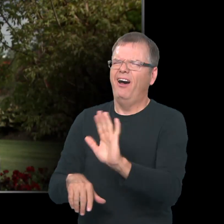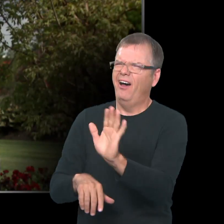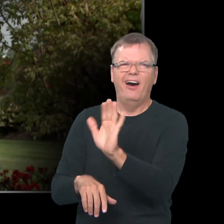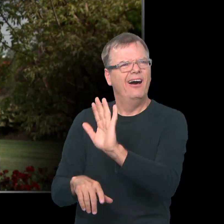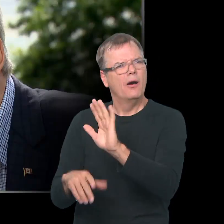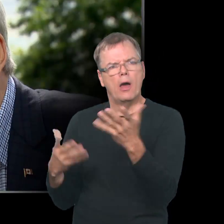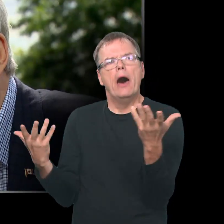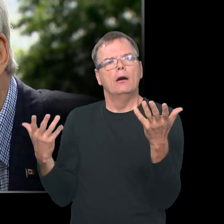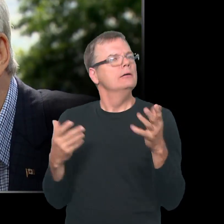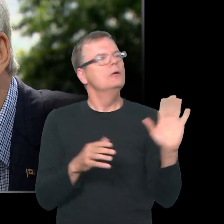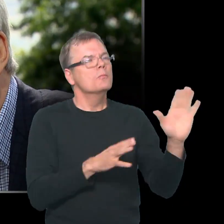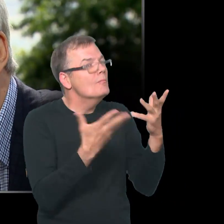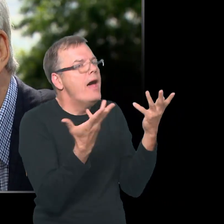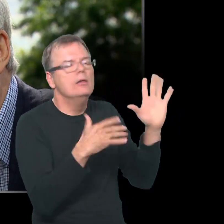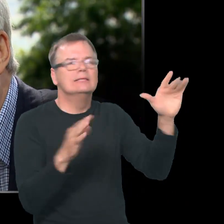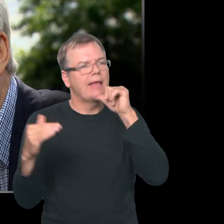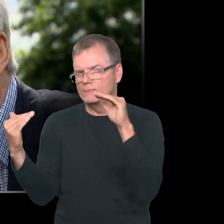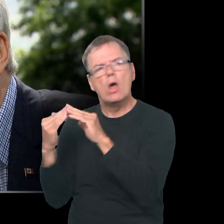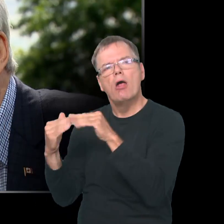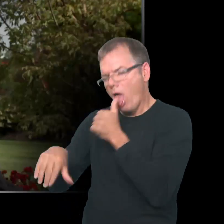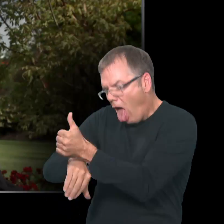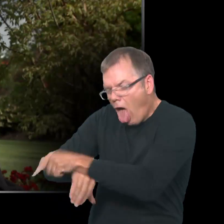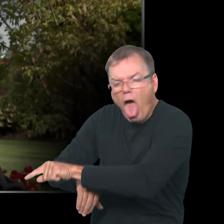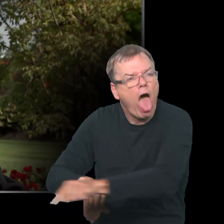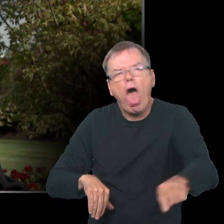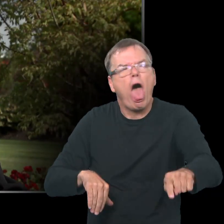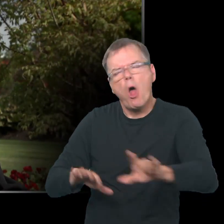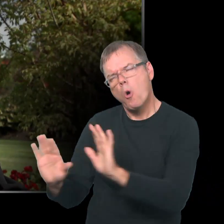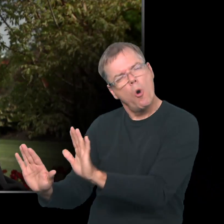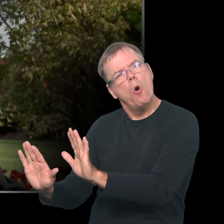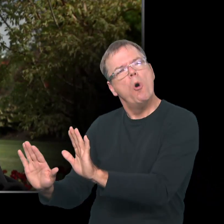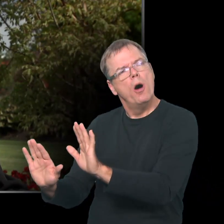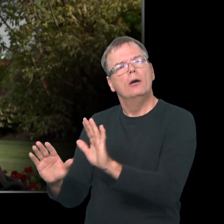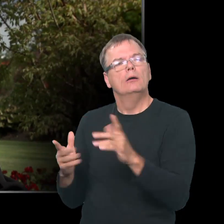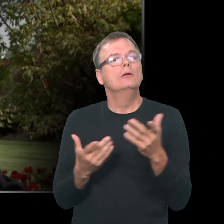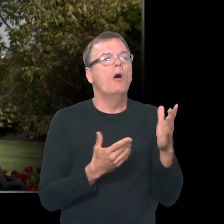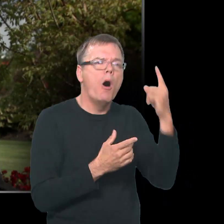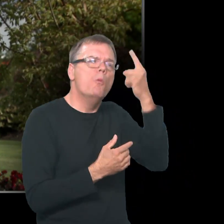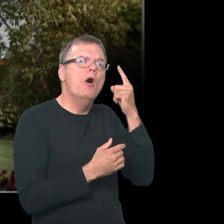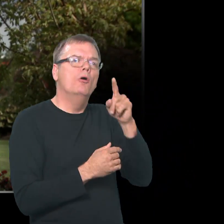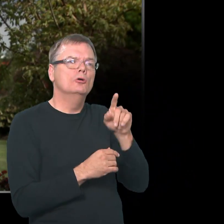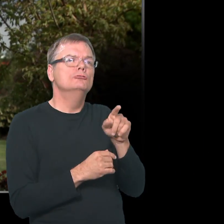on people who work under him. That's just not fair. Well... No, it's not fair, Peter. It's simply not fair. Okay, I'm not placing the obligation,